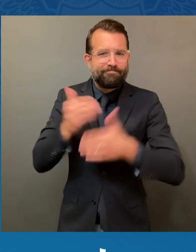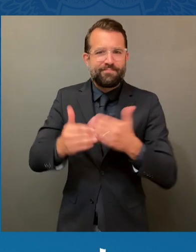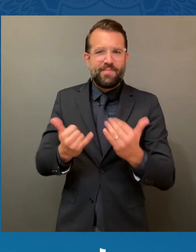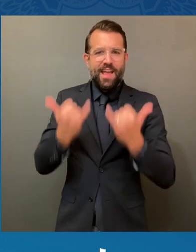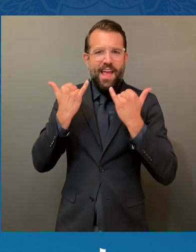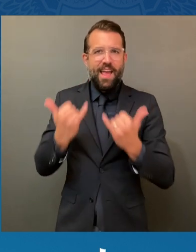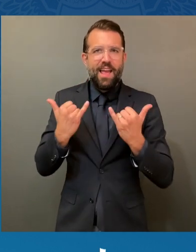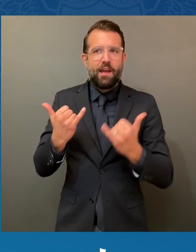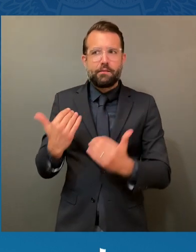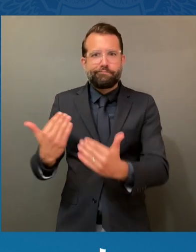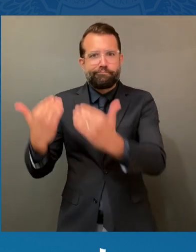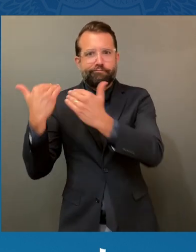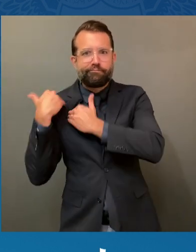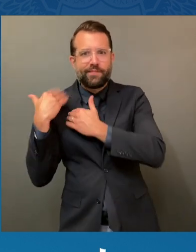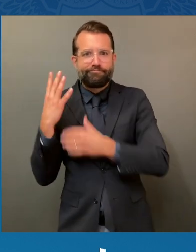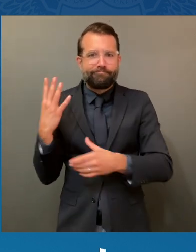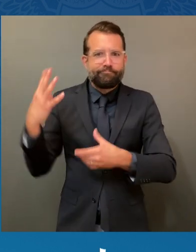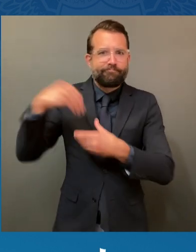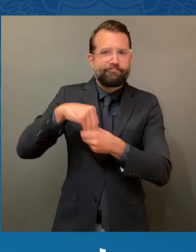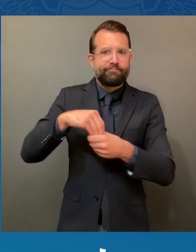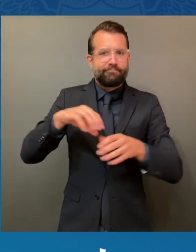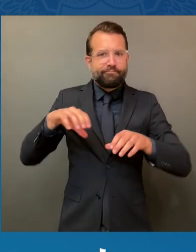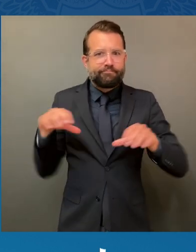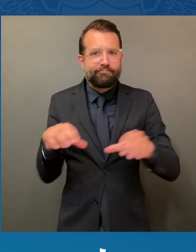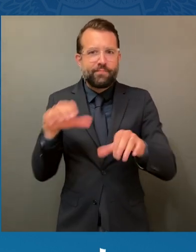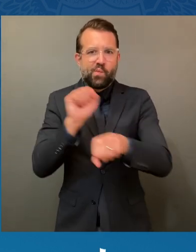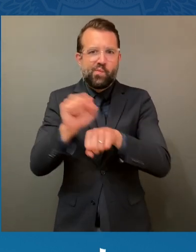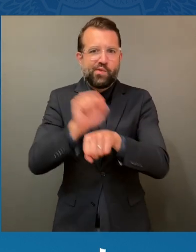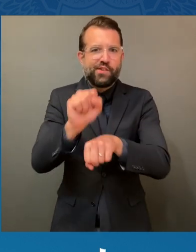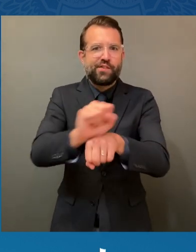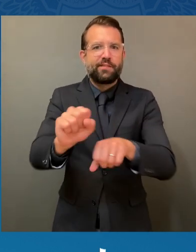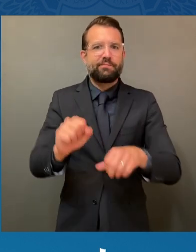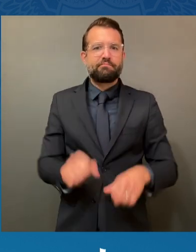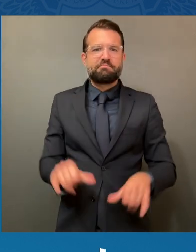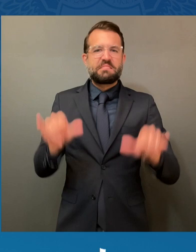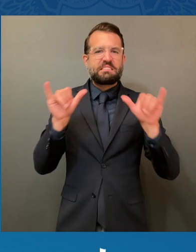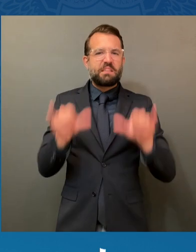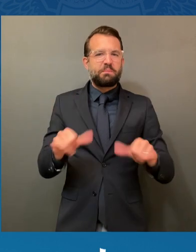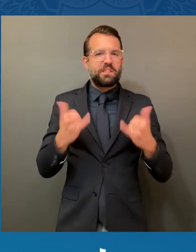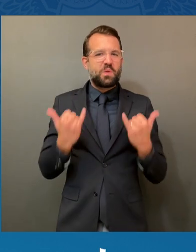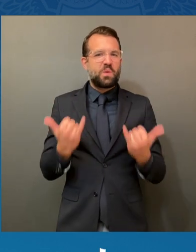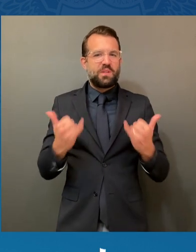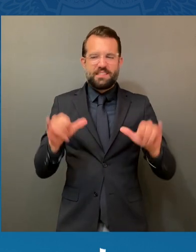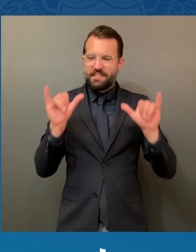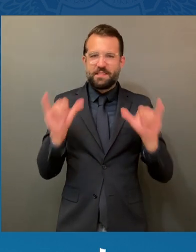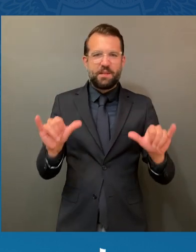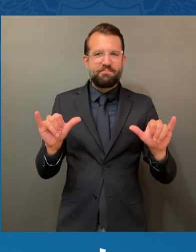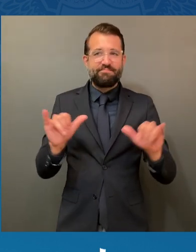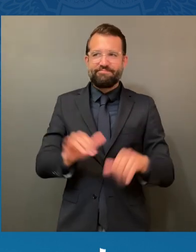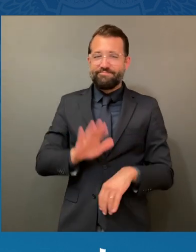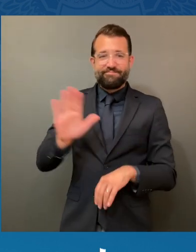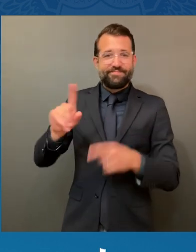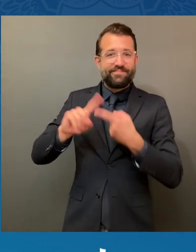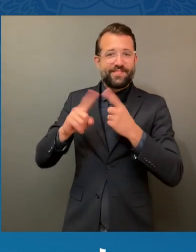and clearly still do. But you've been a friend. You've been an extraordinary leader in Nevada and, of course, a national leader.